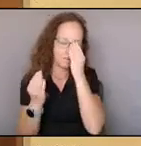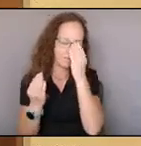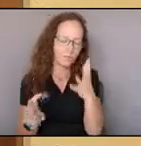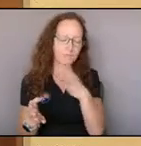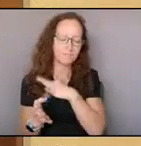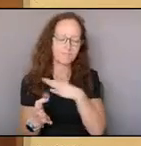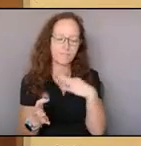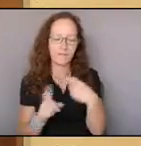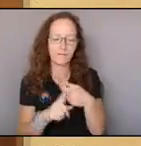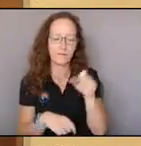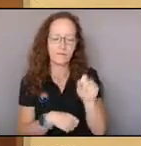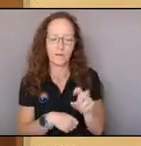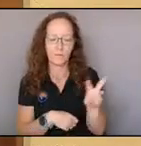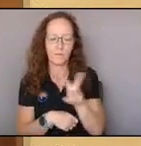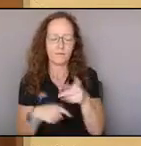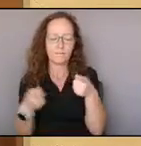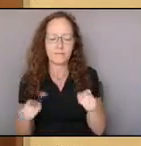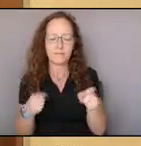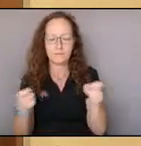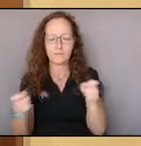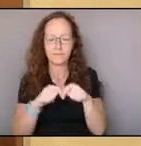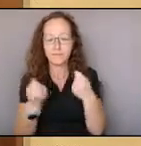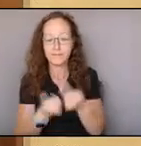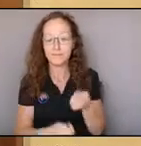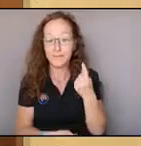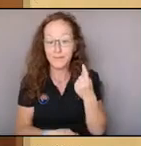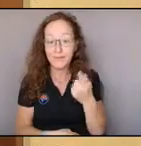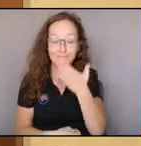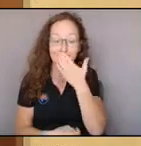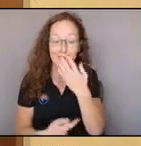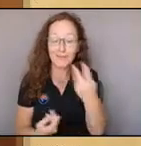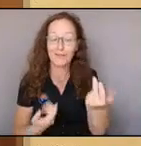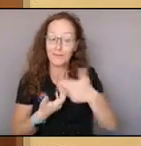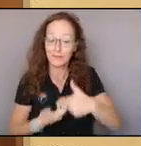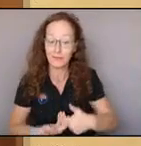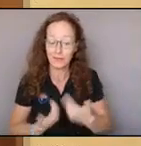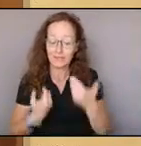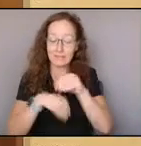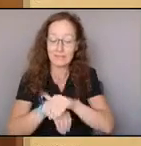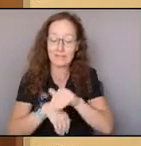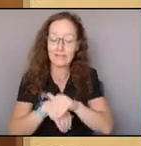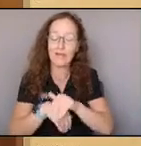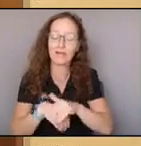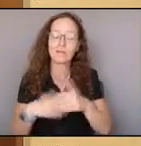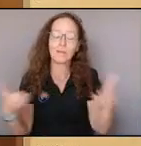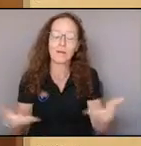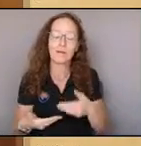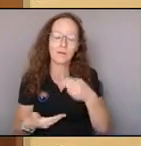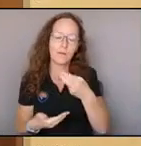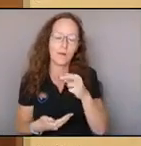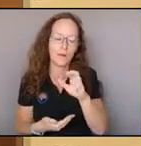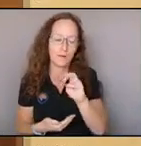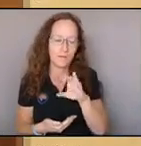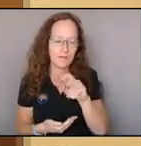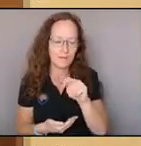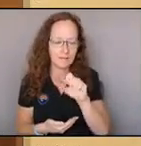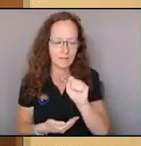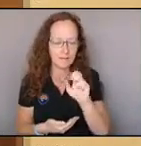WITH SOUTHWEST INCIDENT MANAGEMENT TEAM 1. THANK YOU FOR JOINING US. WELCOME TO THE HERMITS PEAK